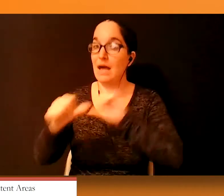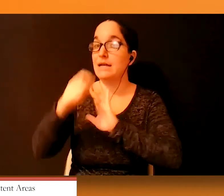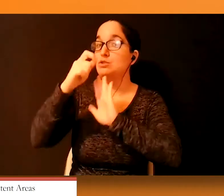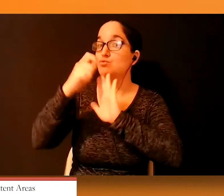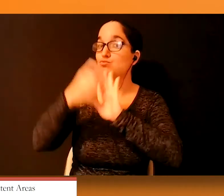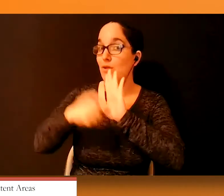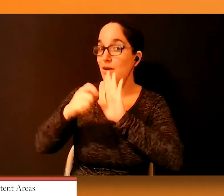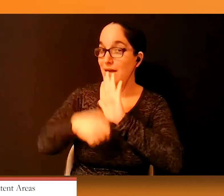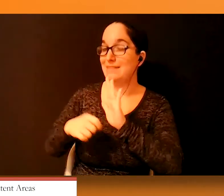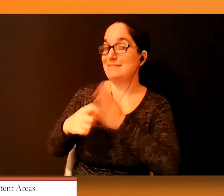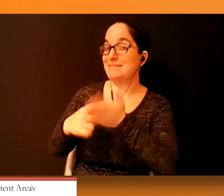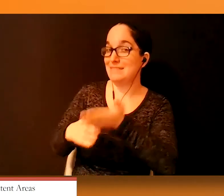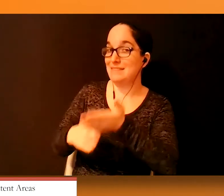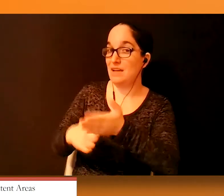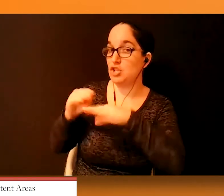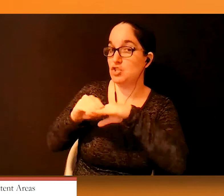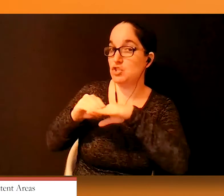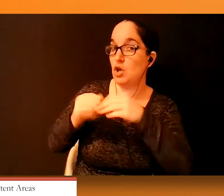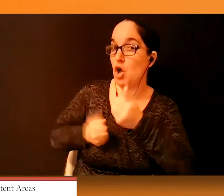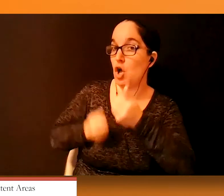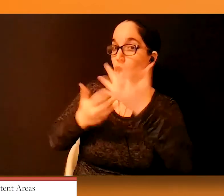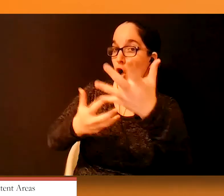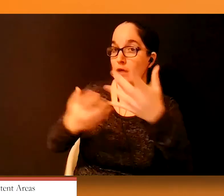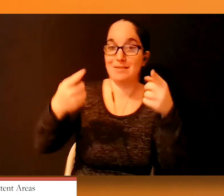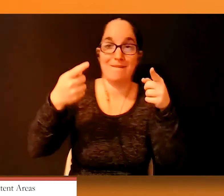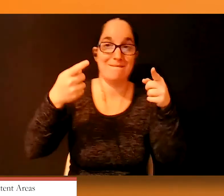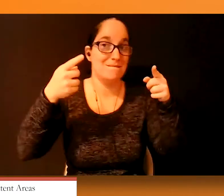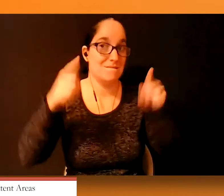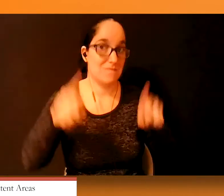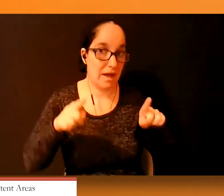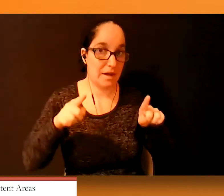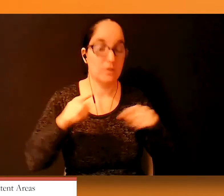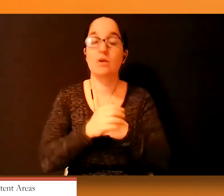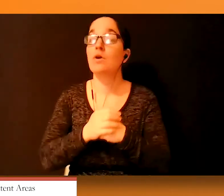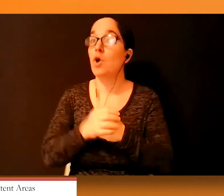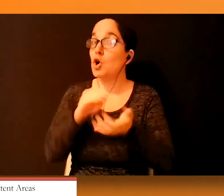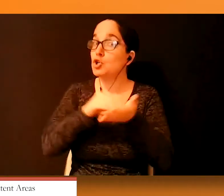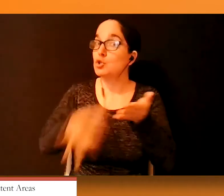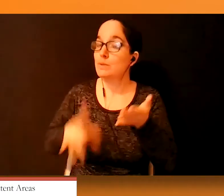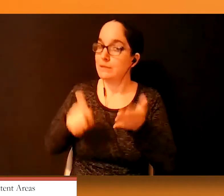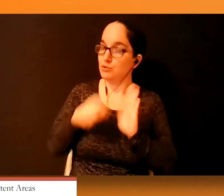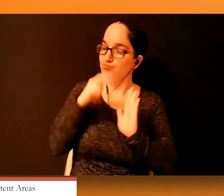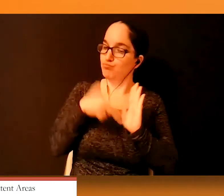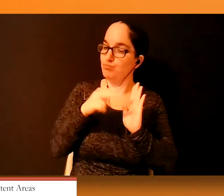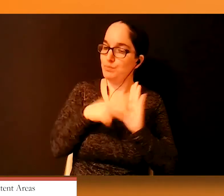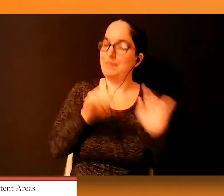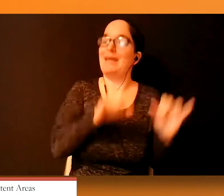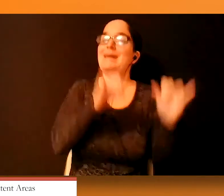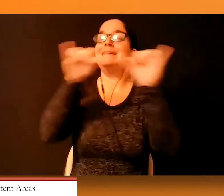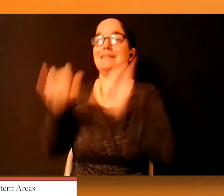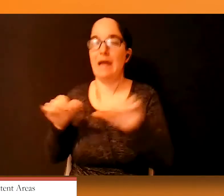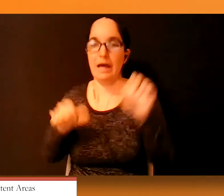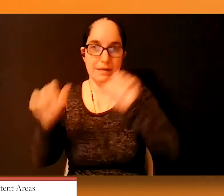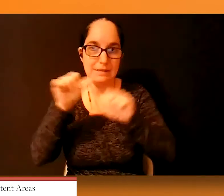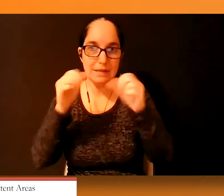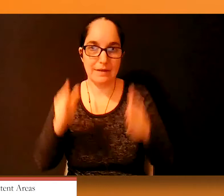So, now we're thinking about we have to teach our students to read like a scientist. So, a lot of people that are on this call